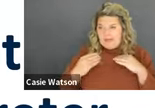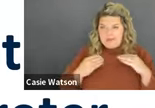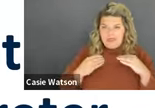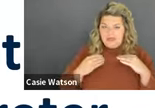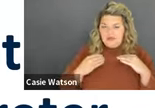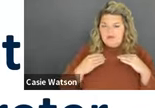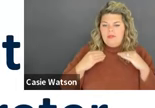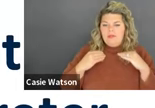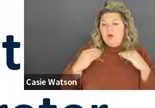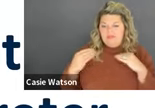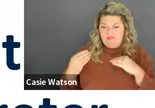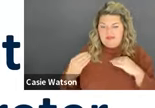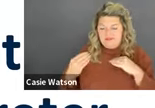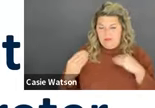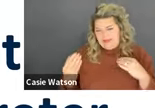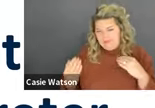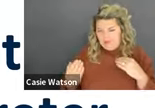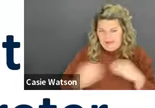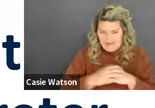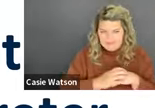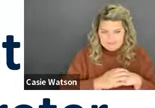might not be the most effective way to communicate.